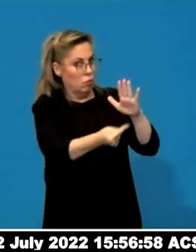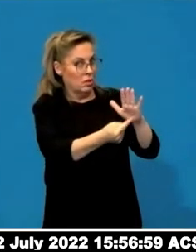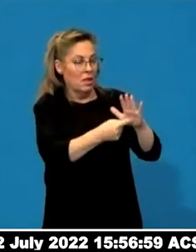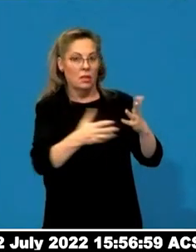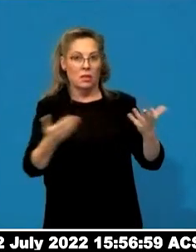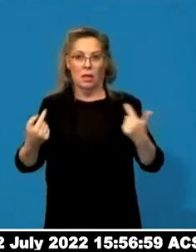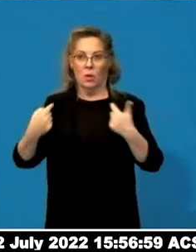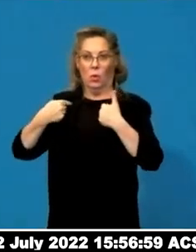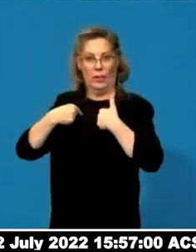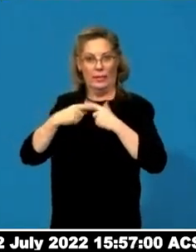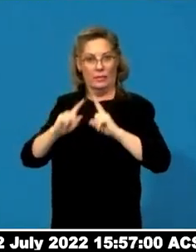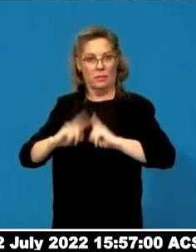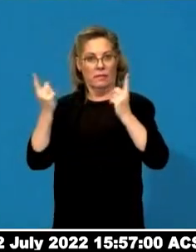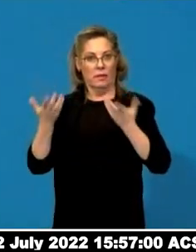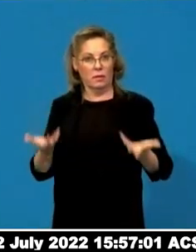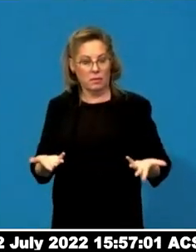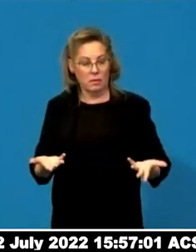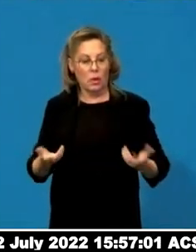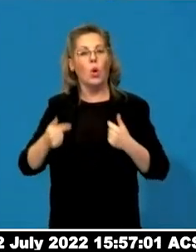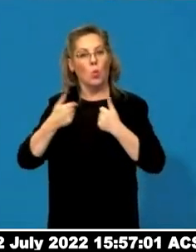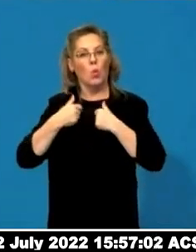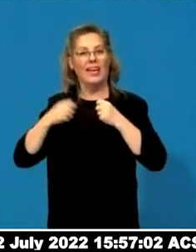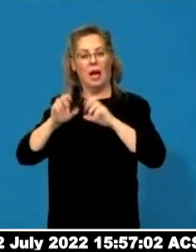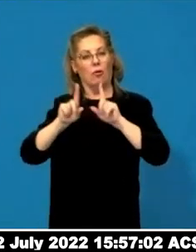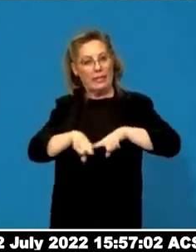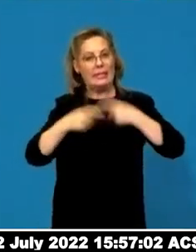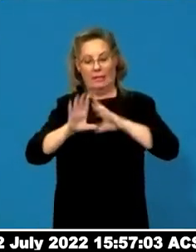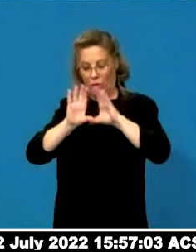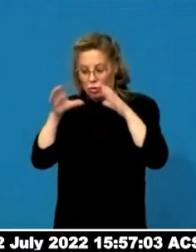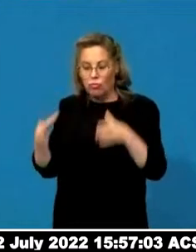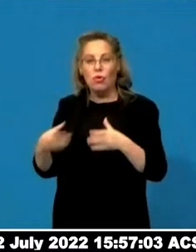It identify us as a race of people from Australia.